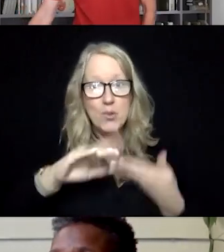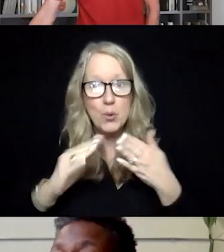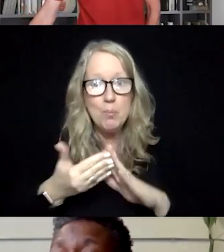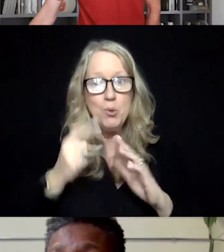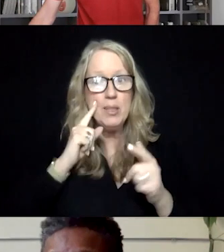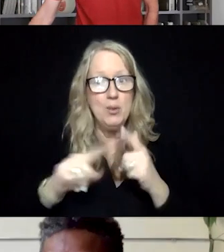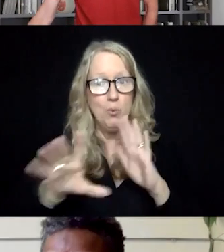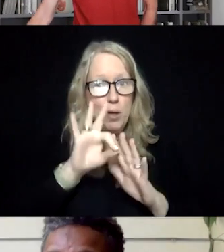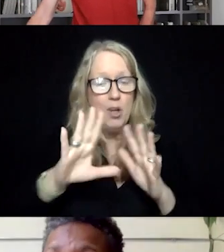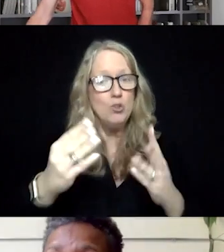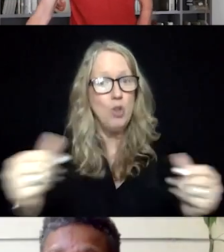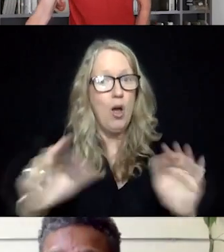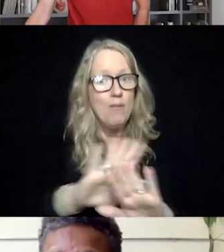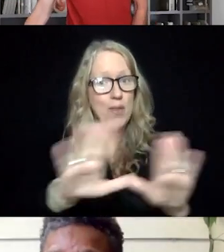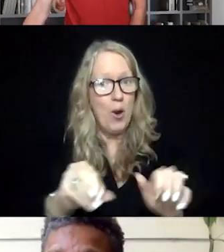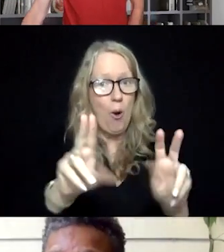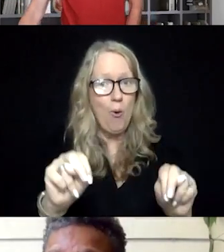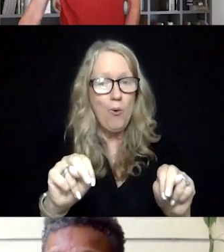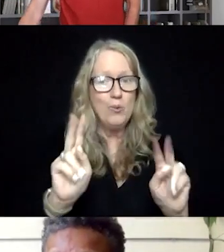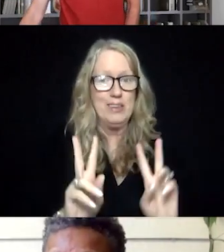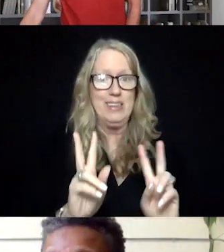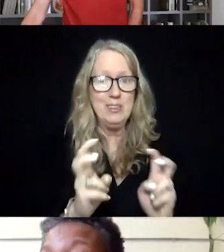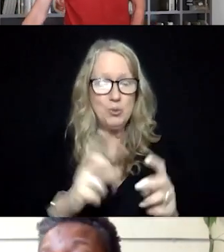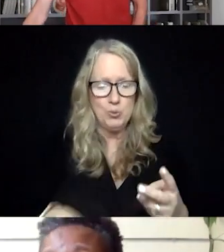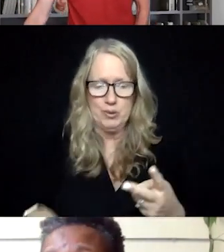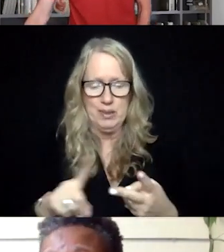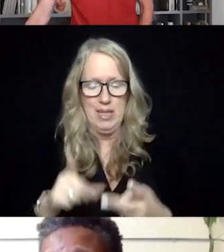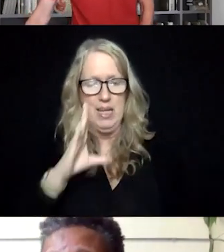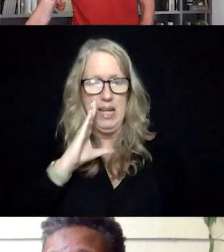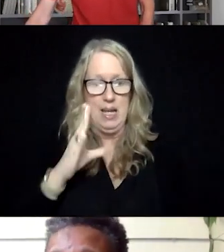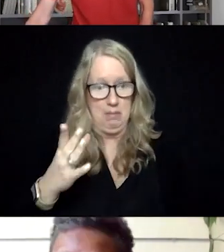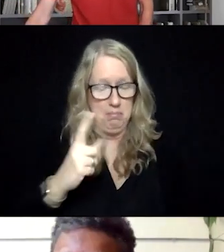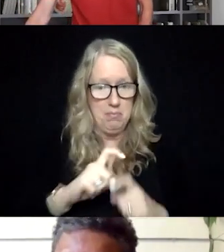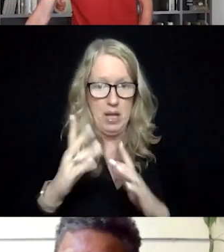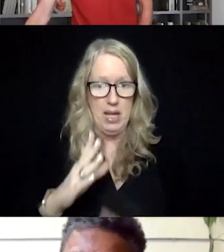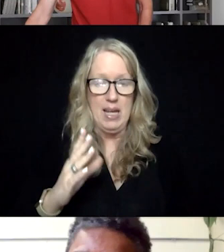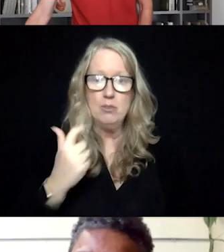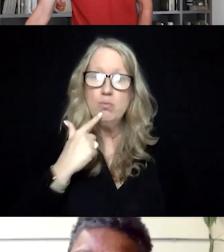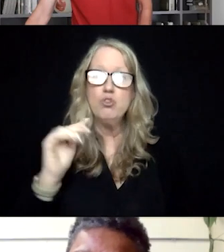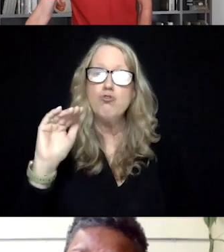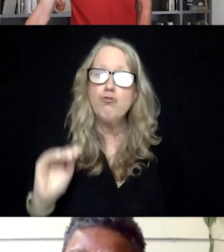THEIR OWN ISSUES? IS THE CALLER A CHILD IN A FAMILY